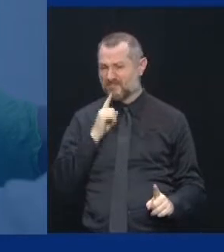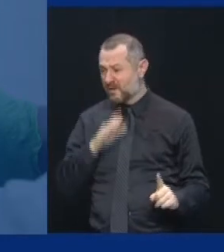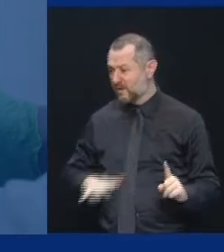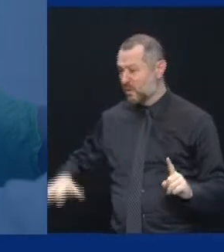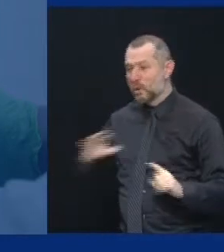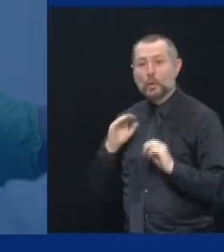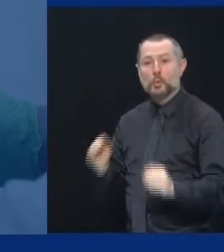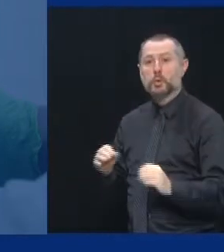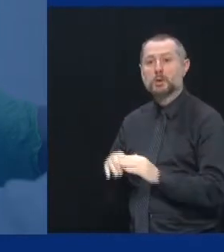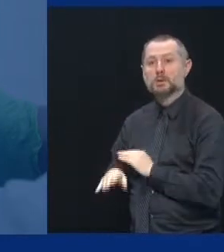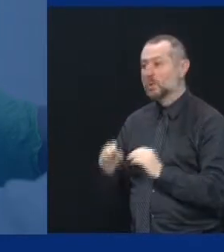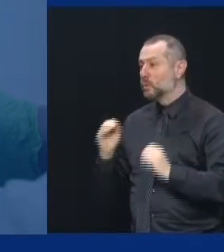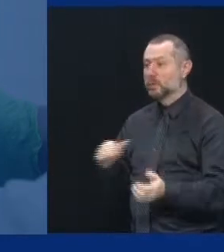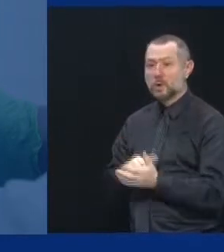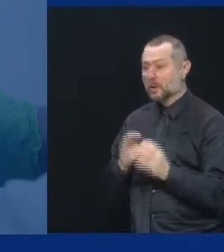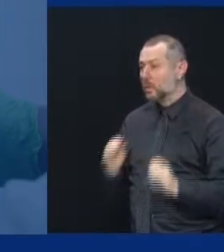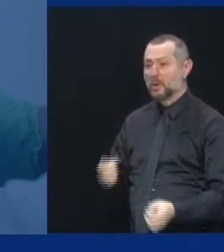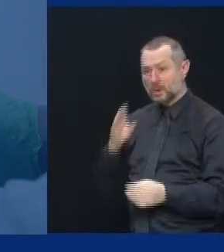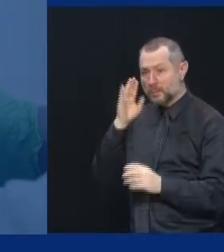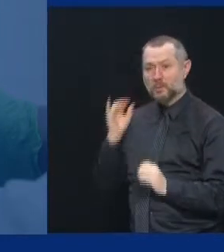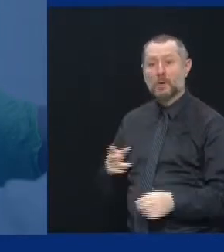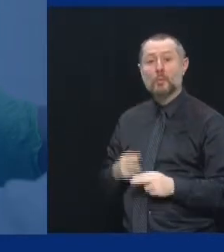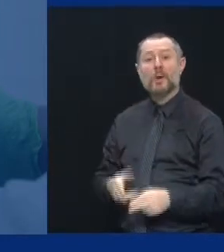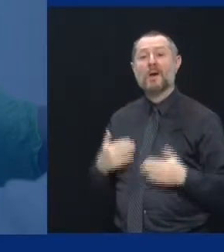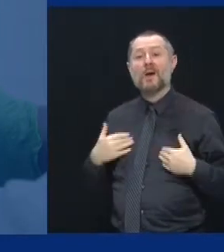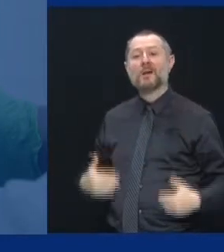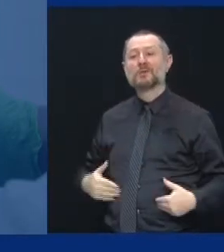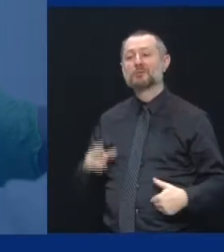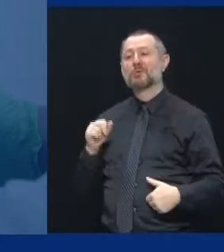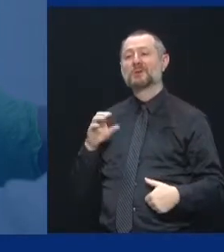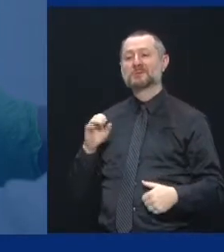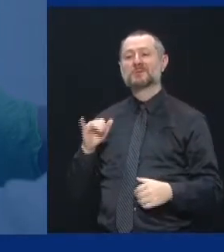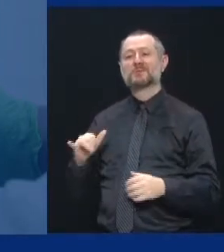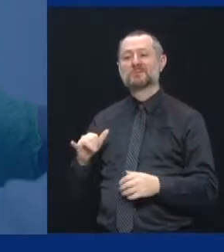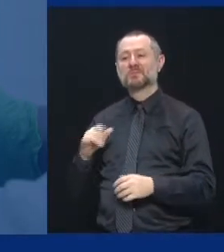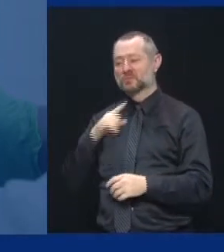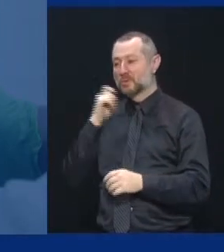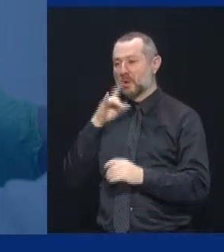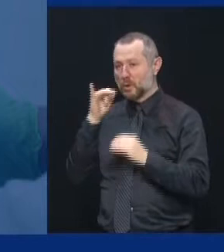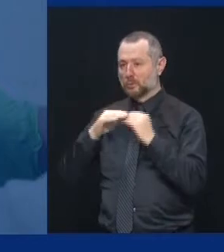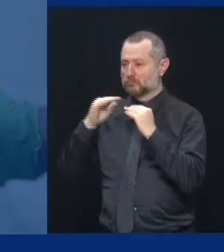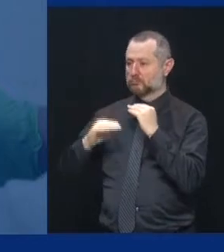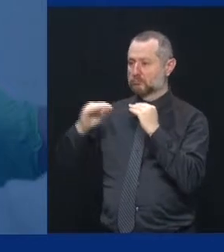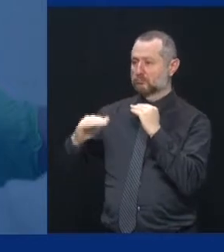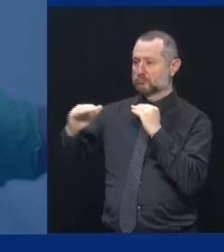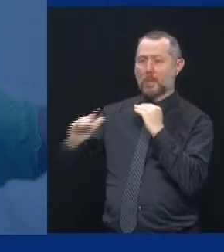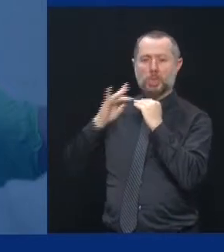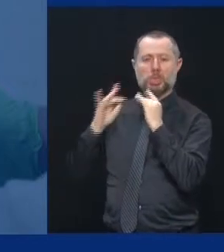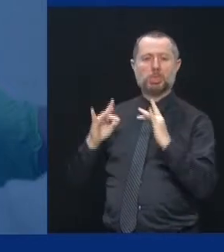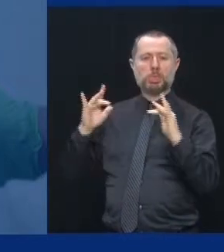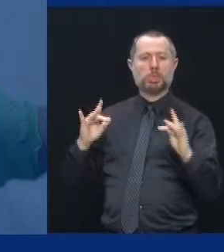IF YOU JUST GO TO THE EXISTING PUBLIC HEALTH SYSTEM, IT DOESN'T EXIST IN HEALTH CARE THAT'S WHY THEY'RE HEALTH CARE DESERTS.